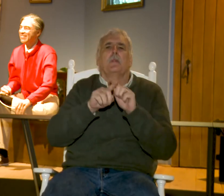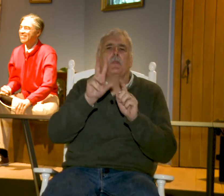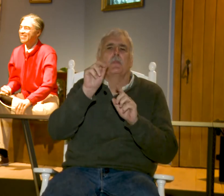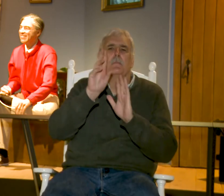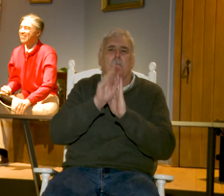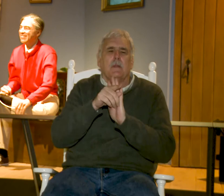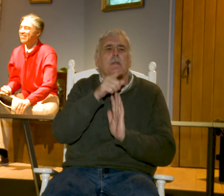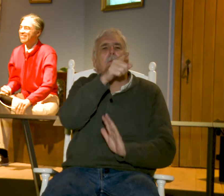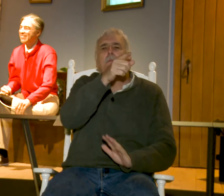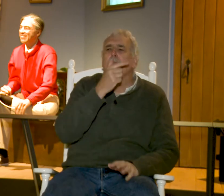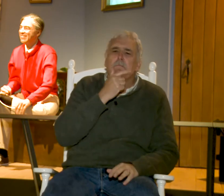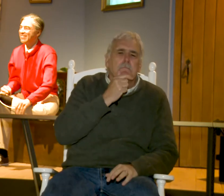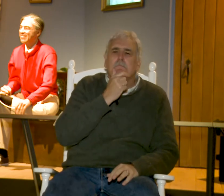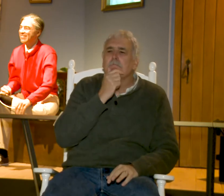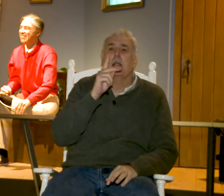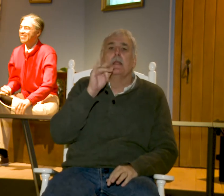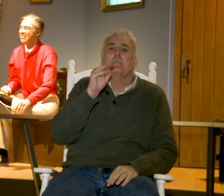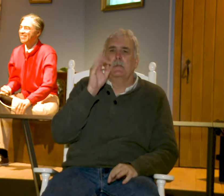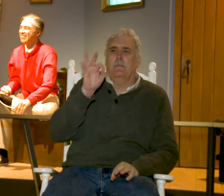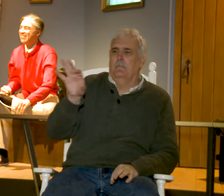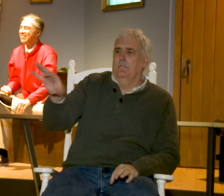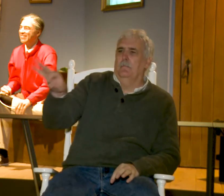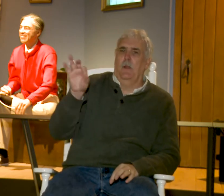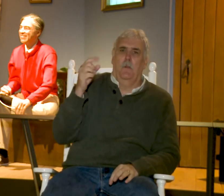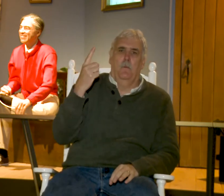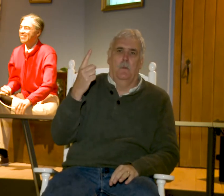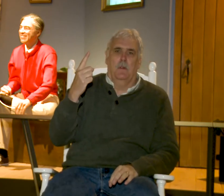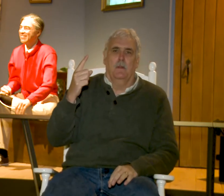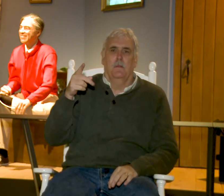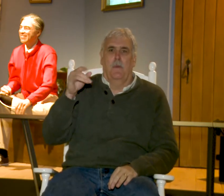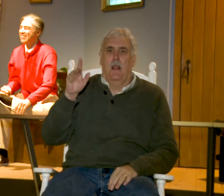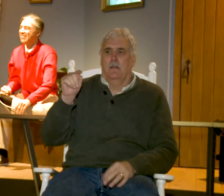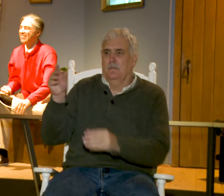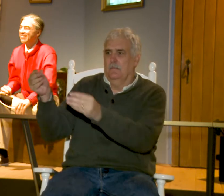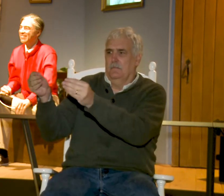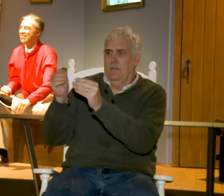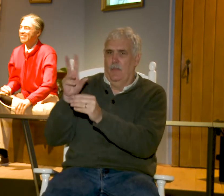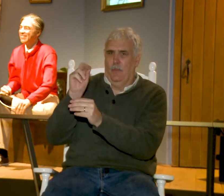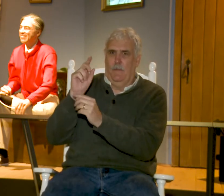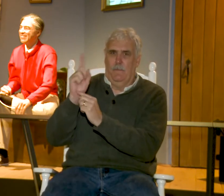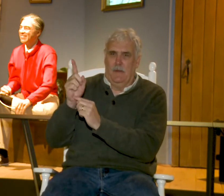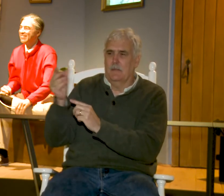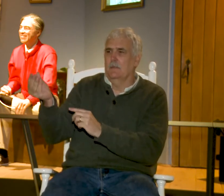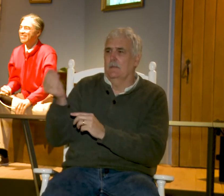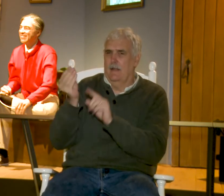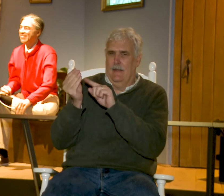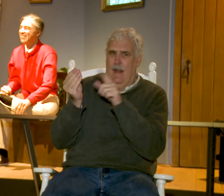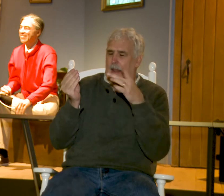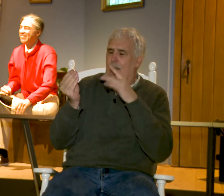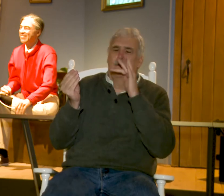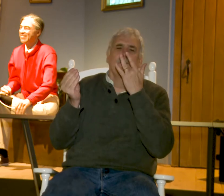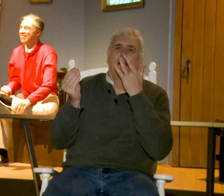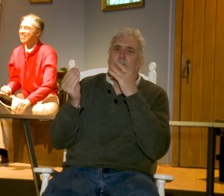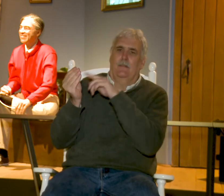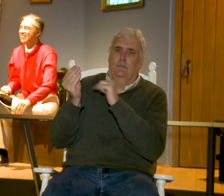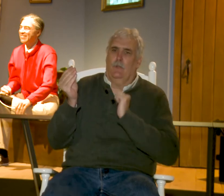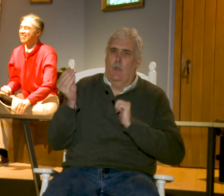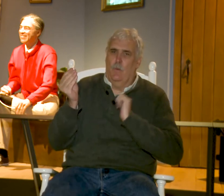Kim carefully chose one very special 30-minute episode.